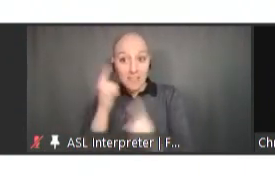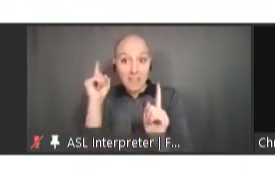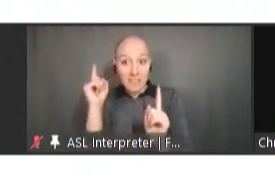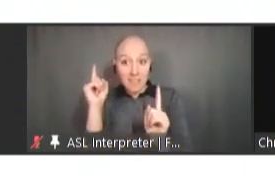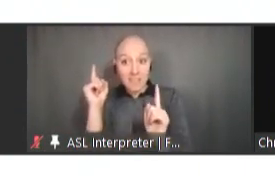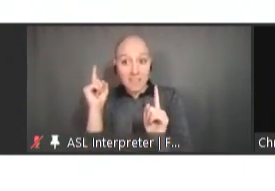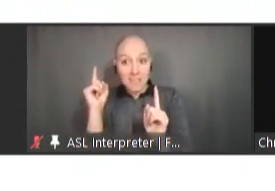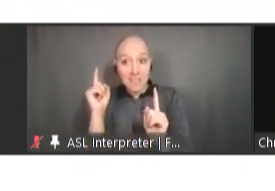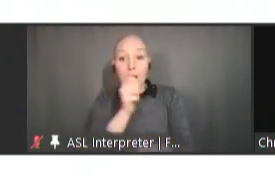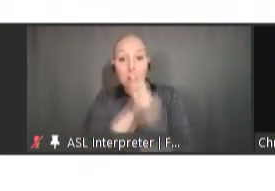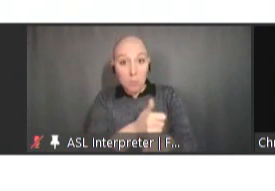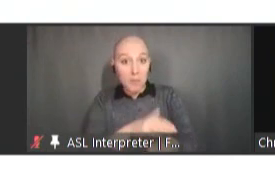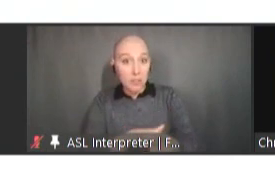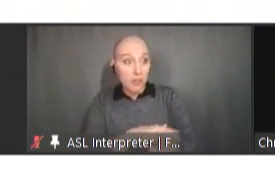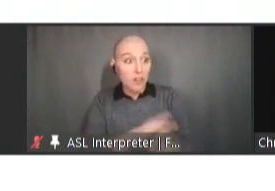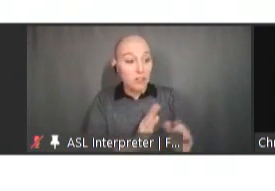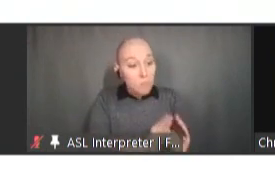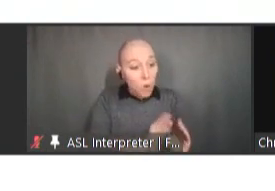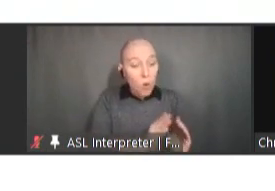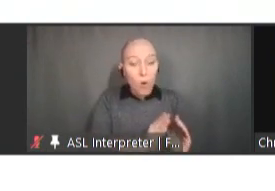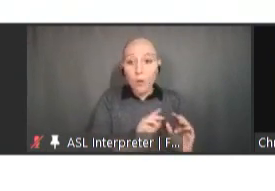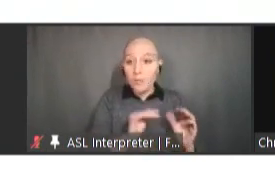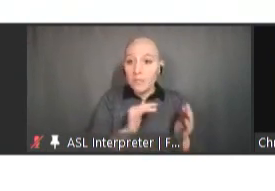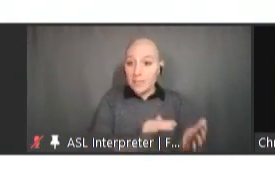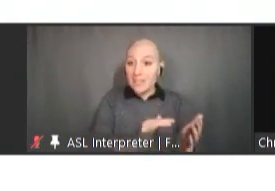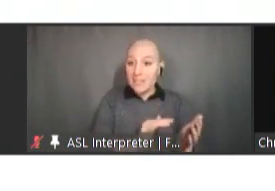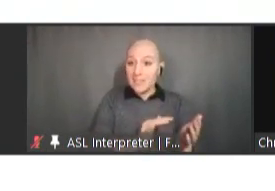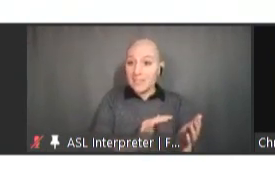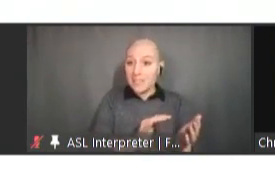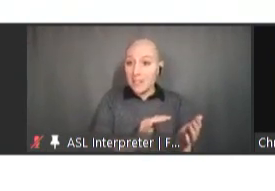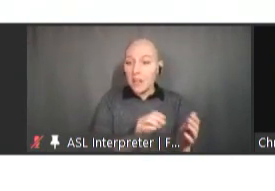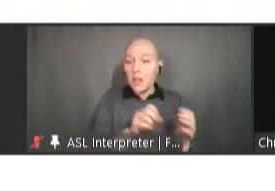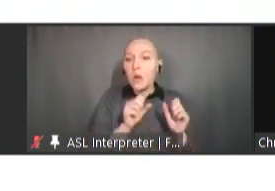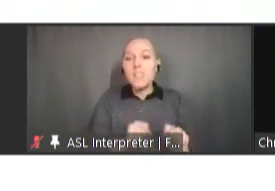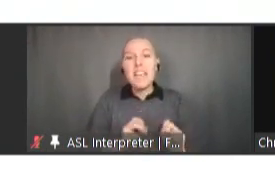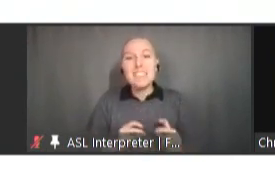you know, smaller studies that we're able to conduct much more quickly will not only allow